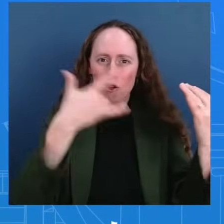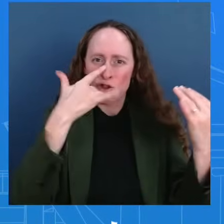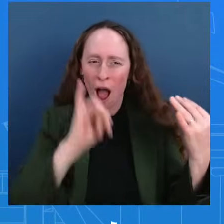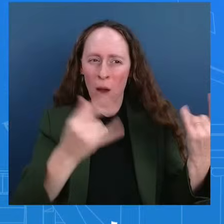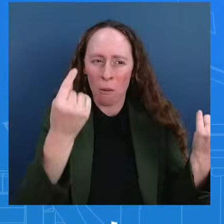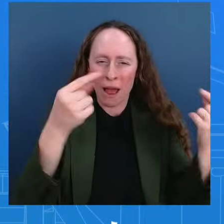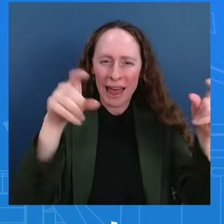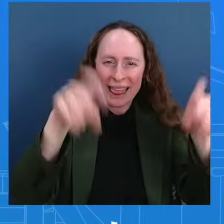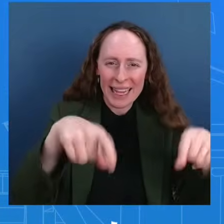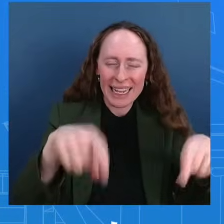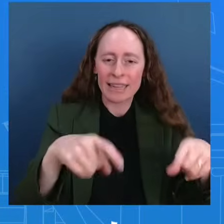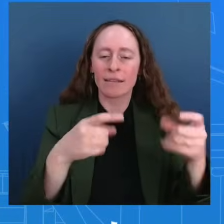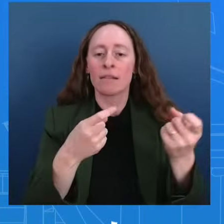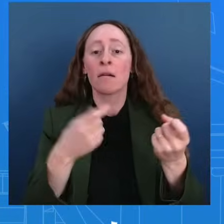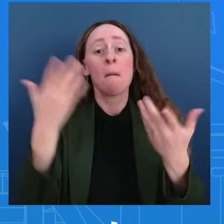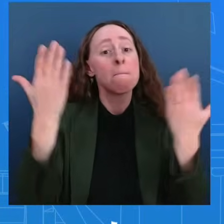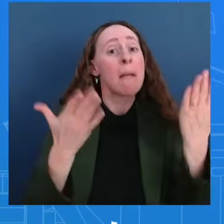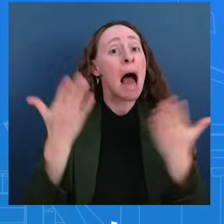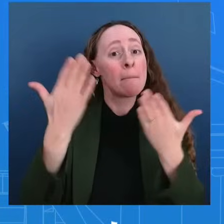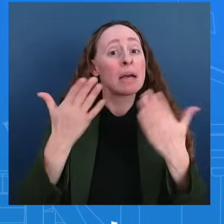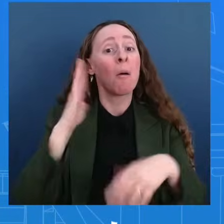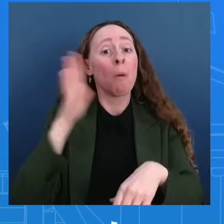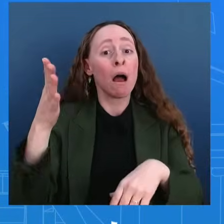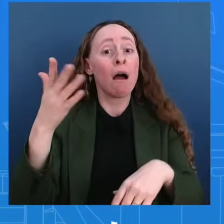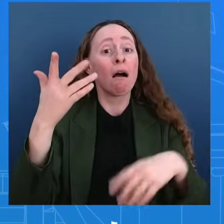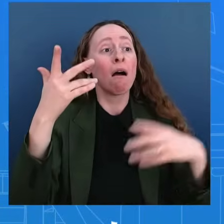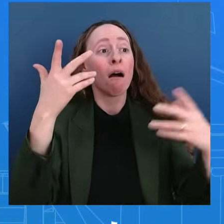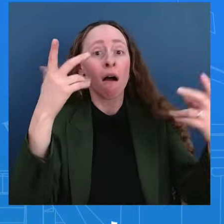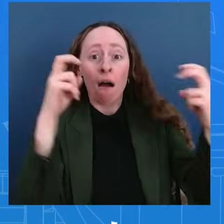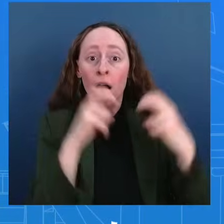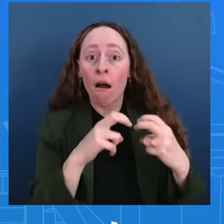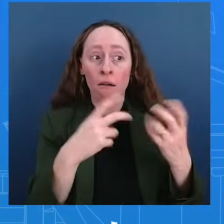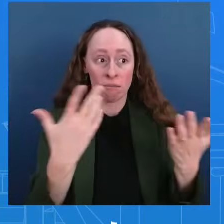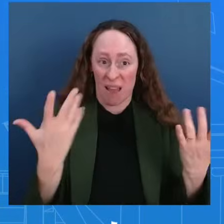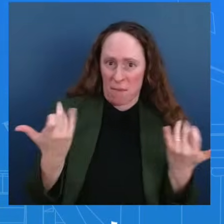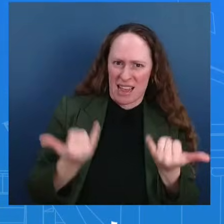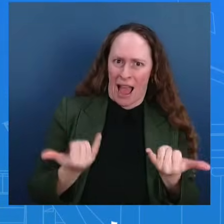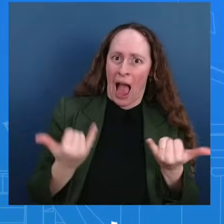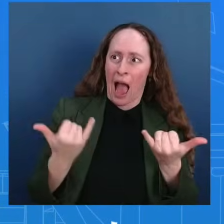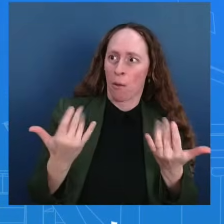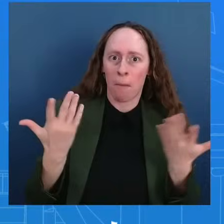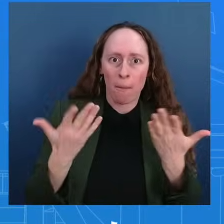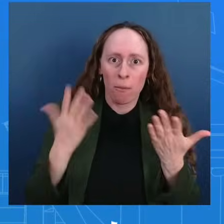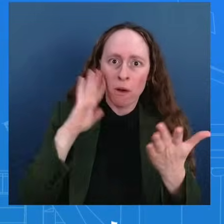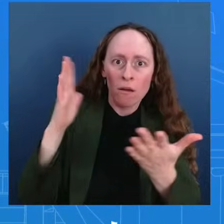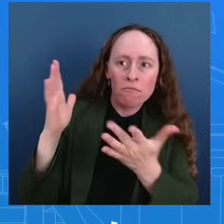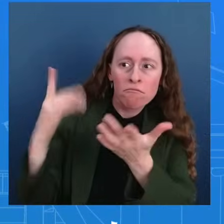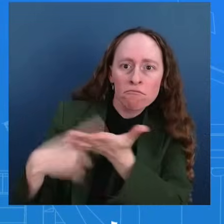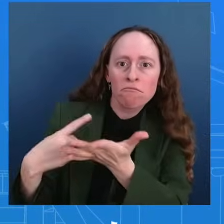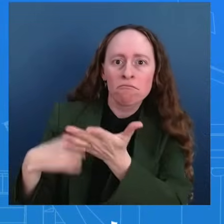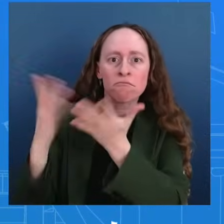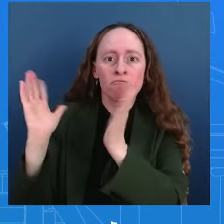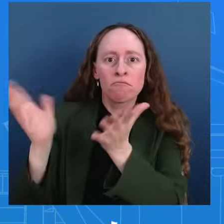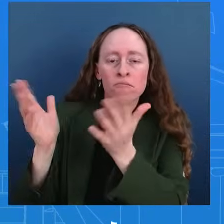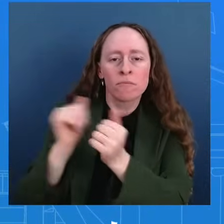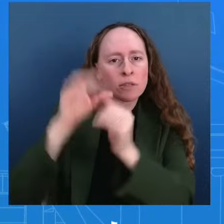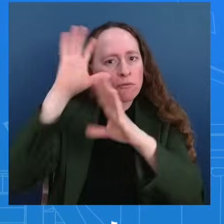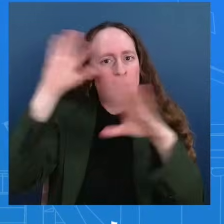President Zelenskyy right now. We are going to continue to show that support. And I just don’t have anything to say. Our policy has not changed beyond that.